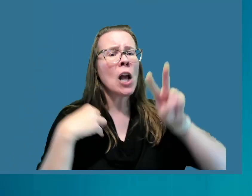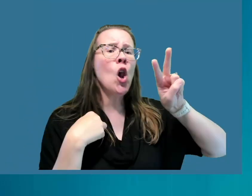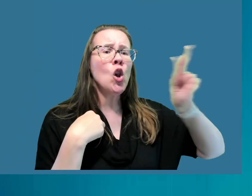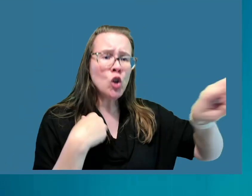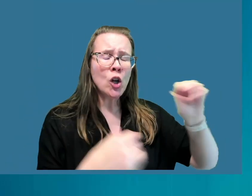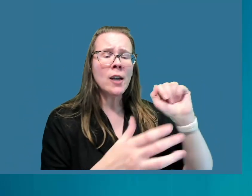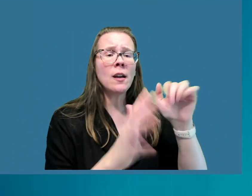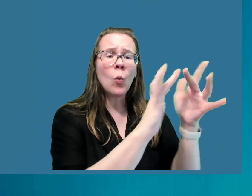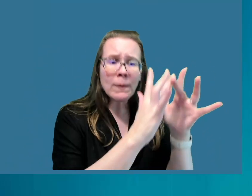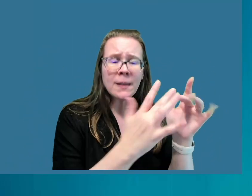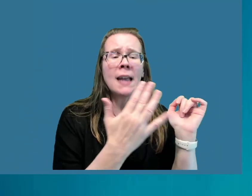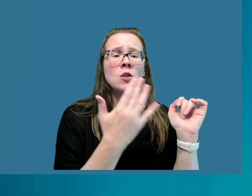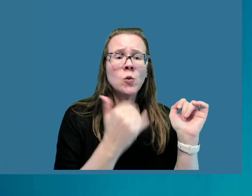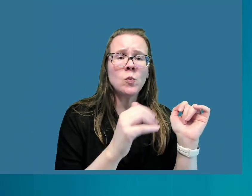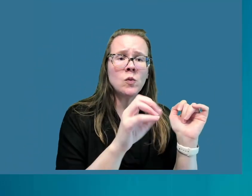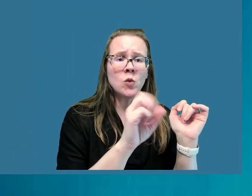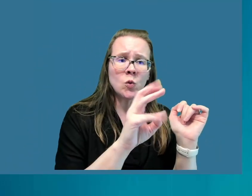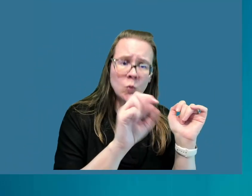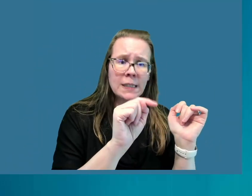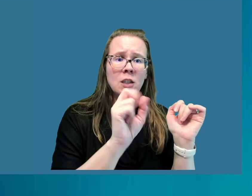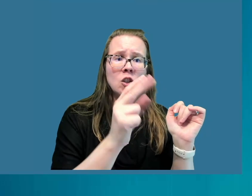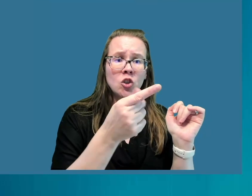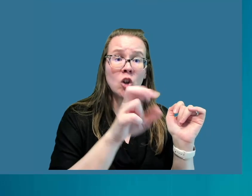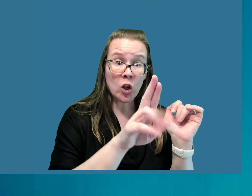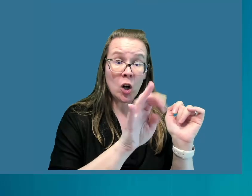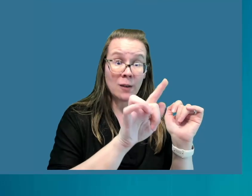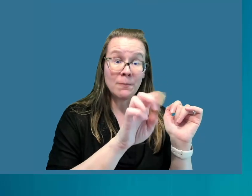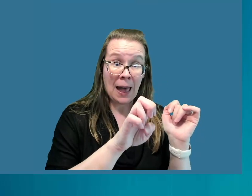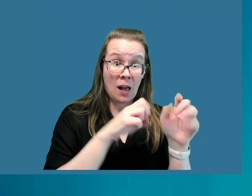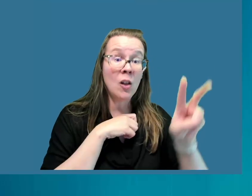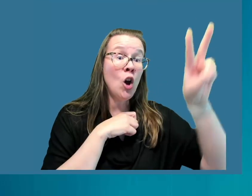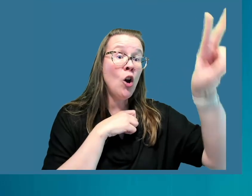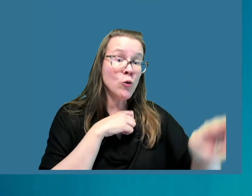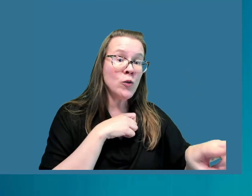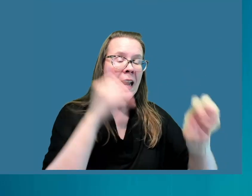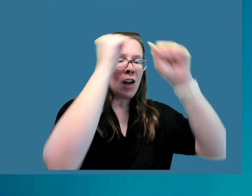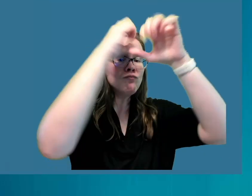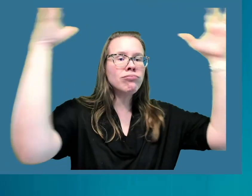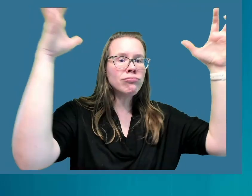powder behaves a little bit differently than Wilton's. So you do want to follow her recipe.